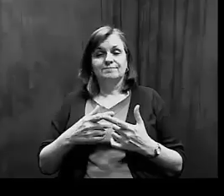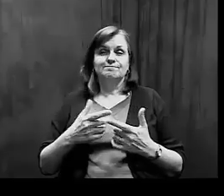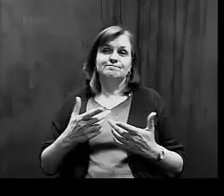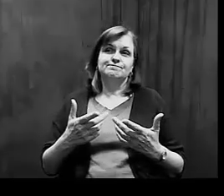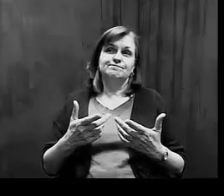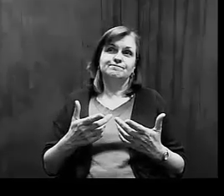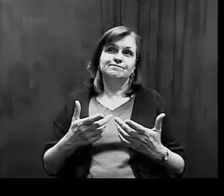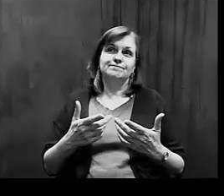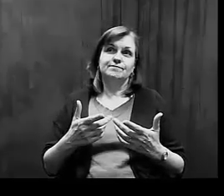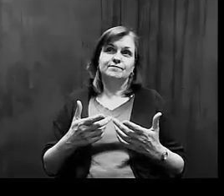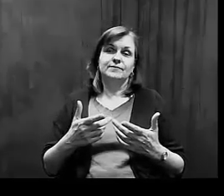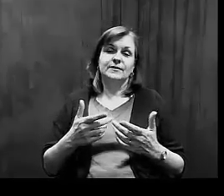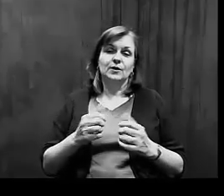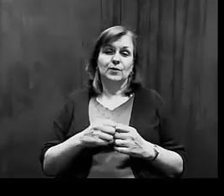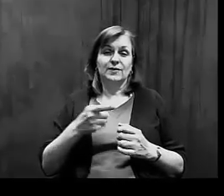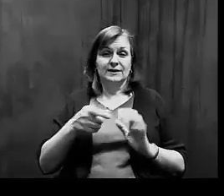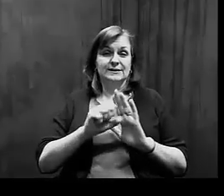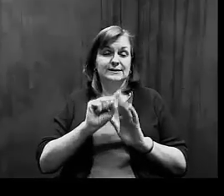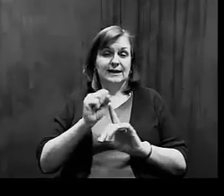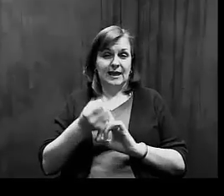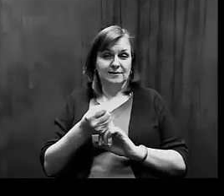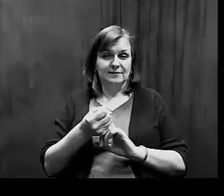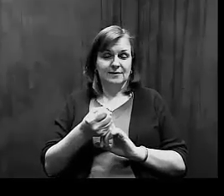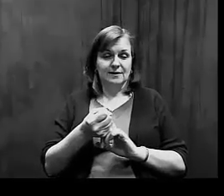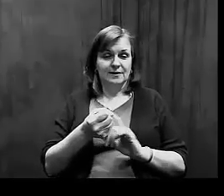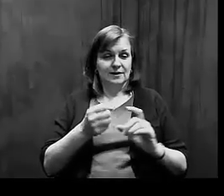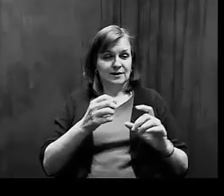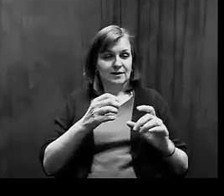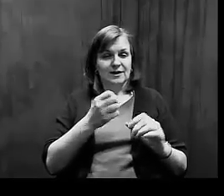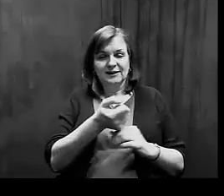in this case a very early